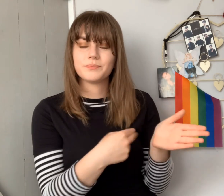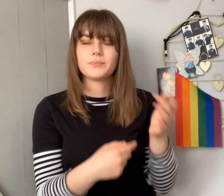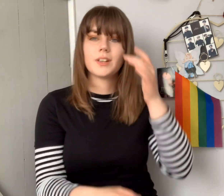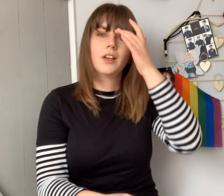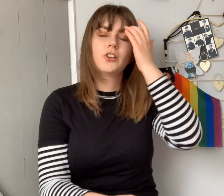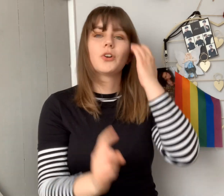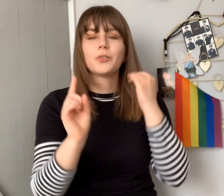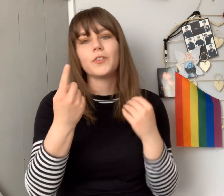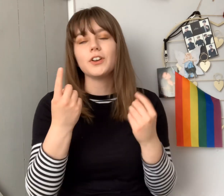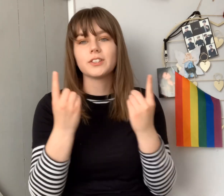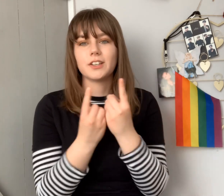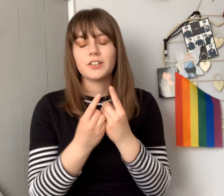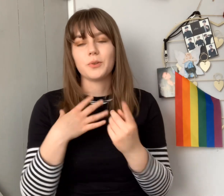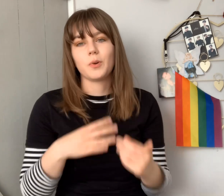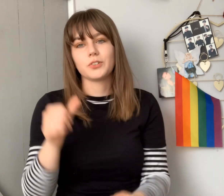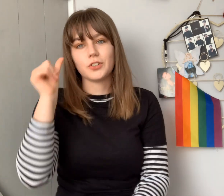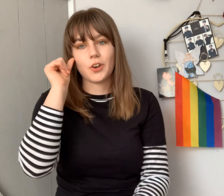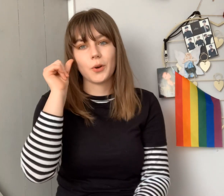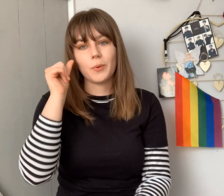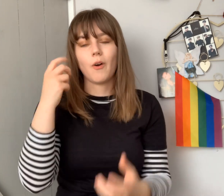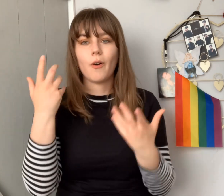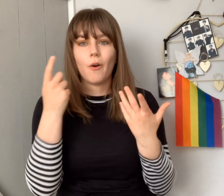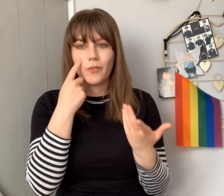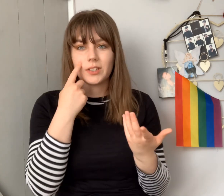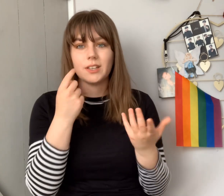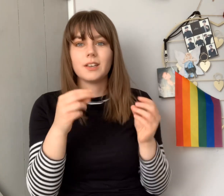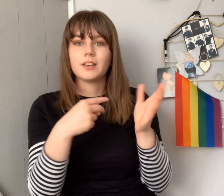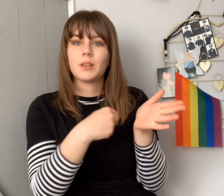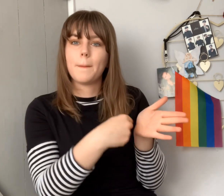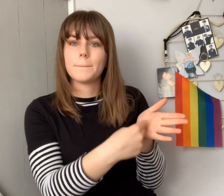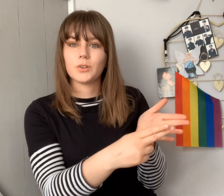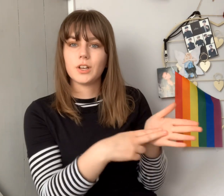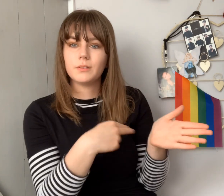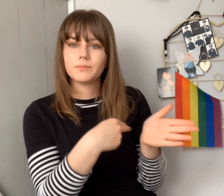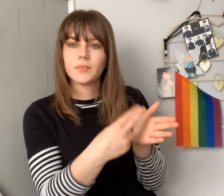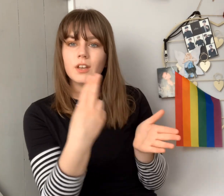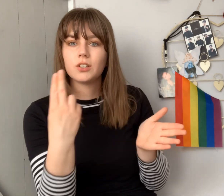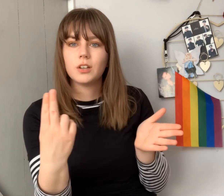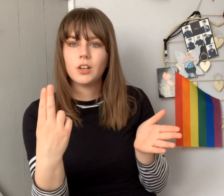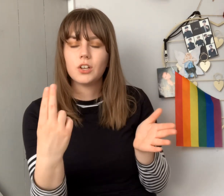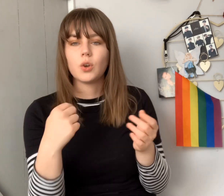So the first thing you will want to know Butter obviously